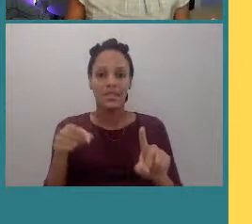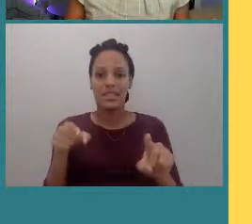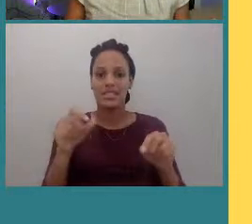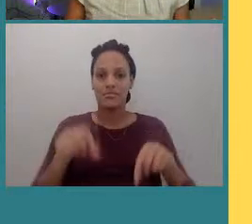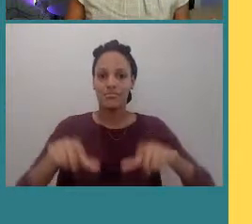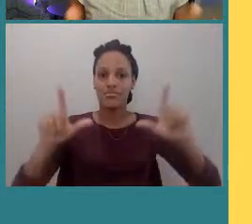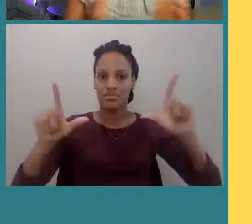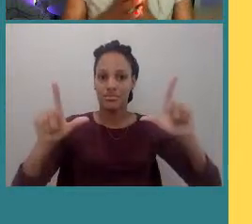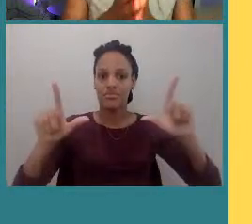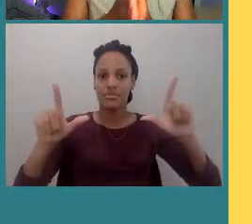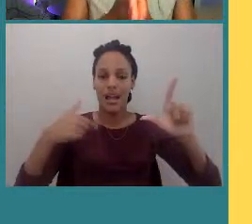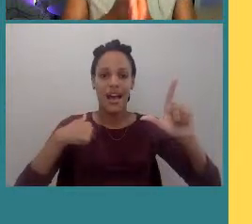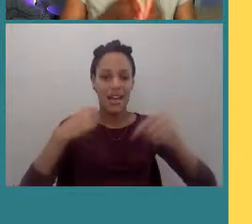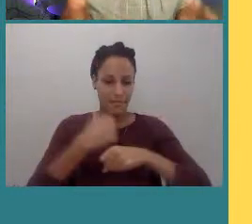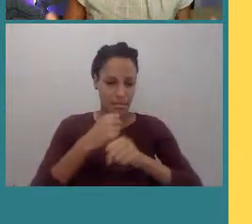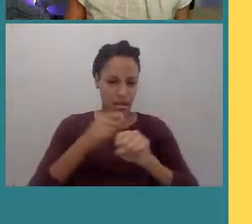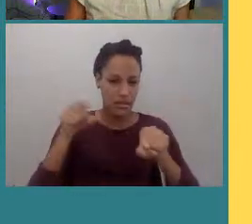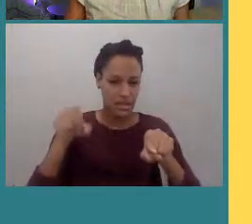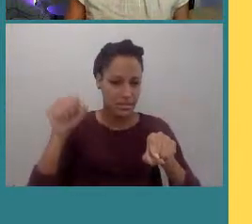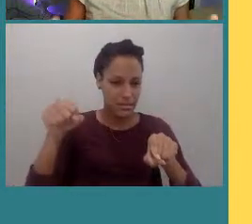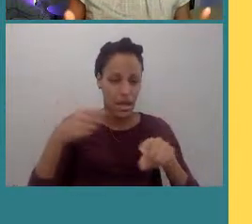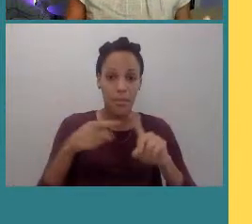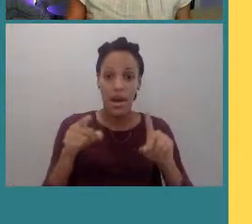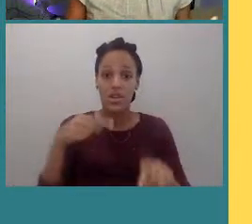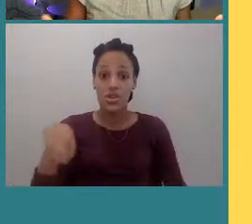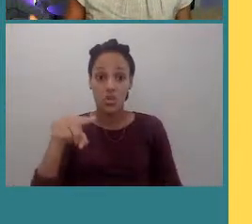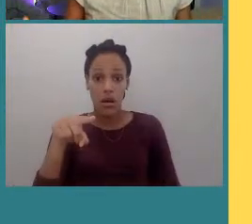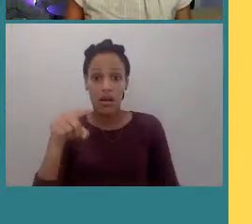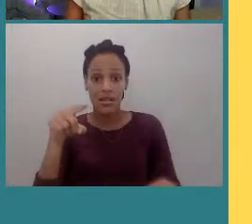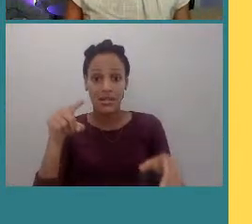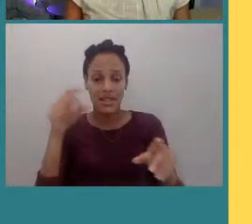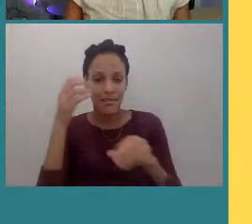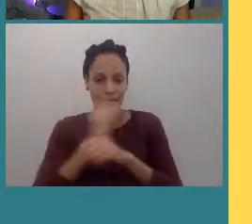on the panel with him a year earlier, so I had his email address, and you need to keep